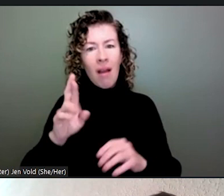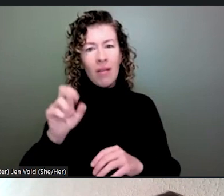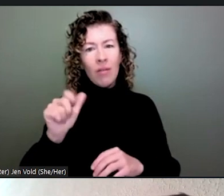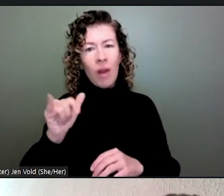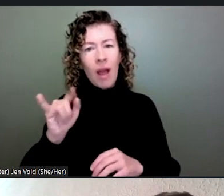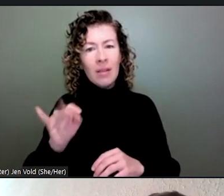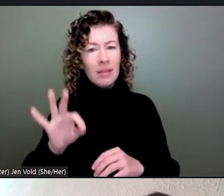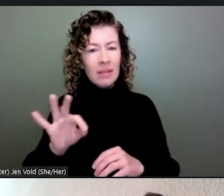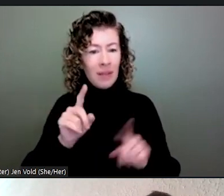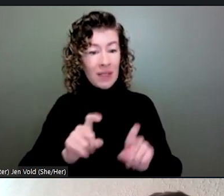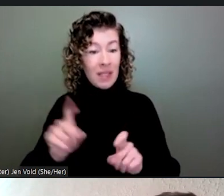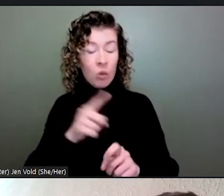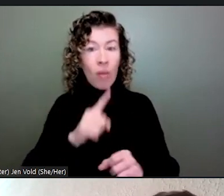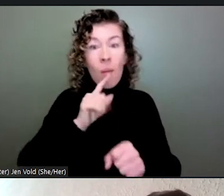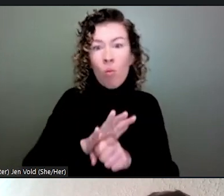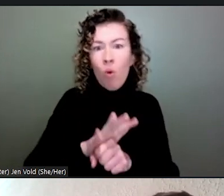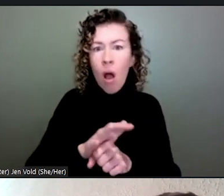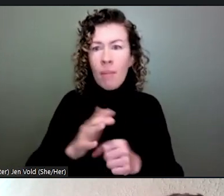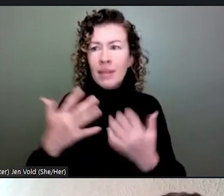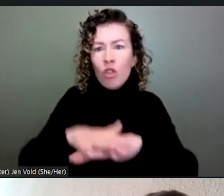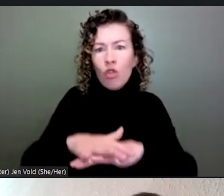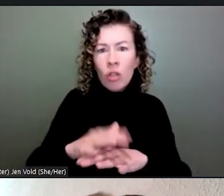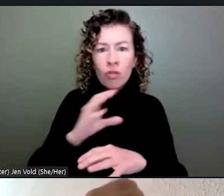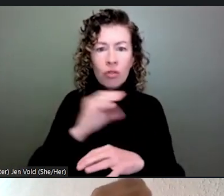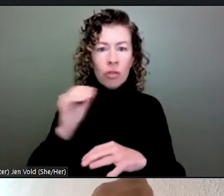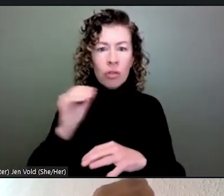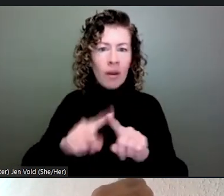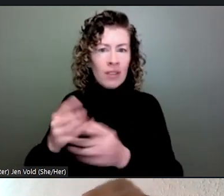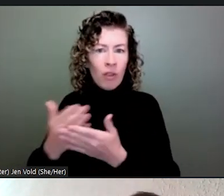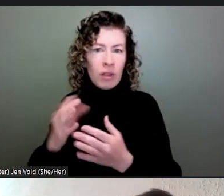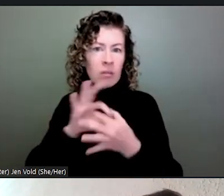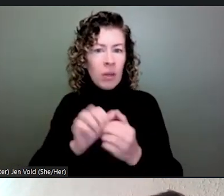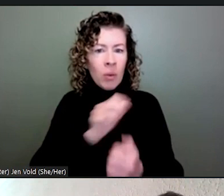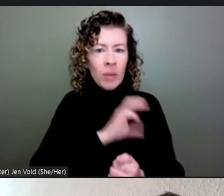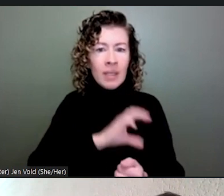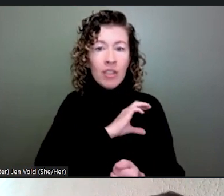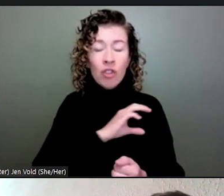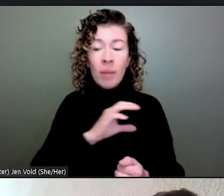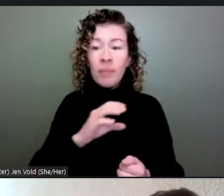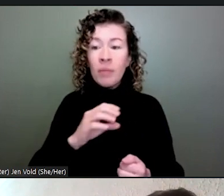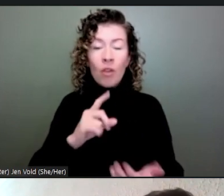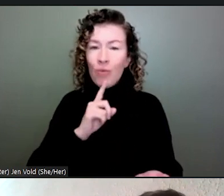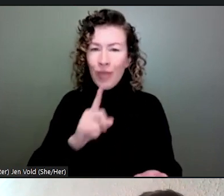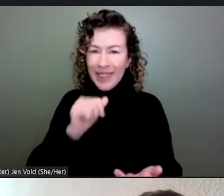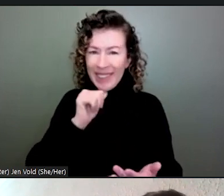where they promise integration and all these kind of things that citizenship, um, really doesn't play out and it makes people more isolated.